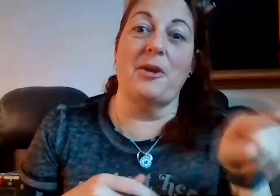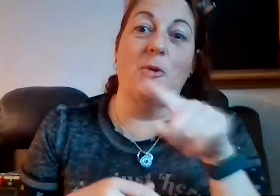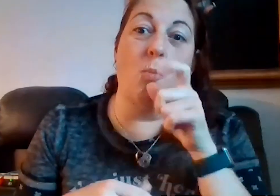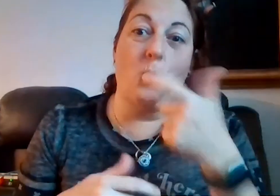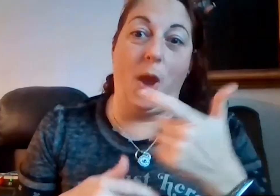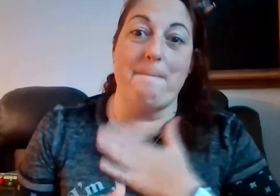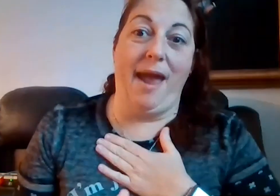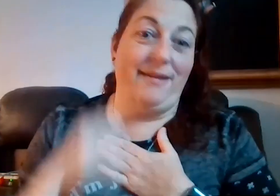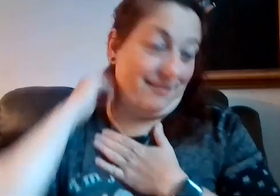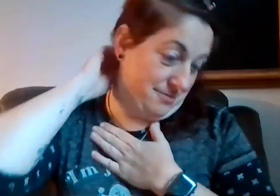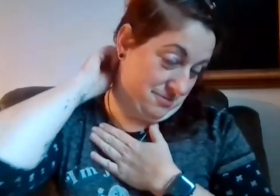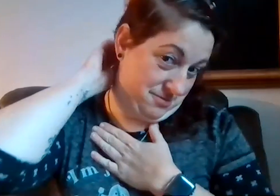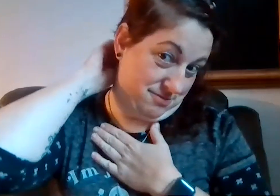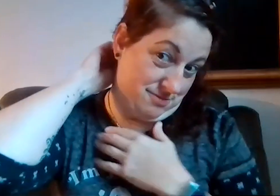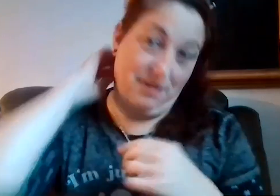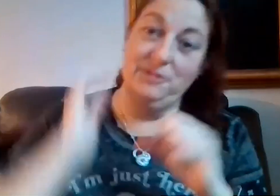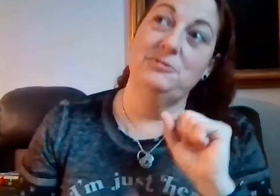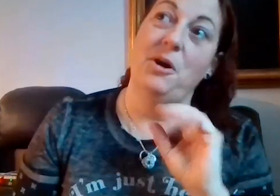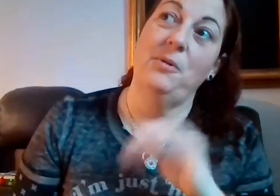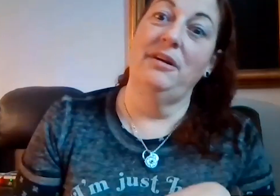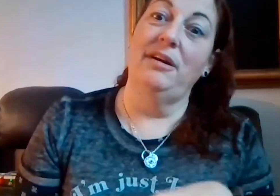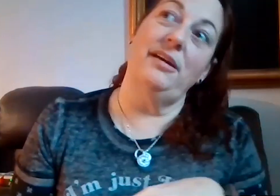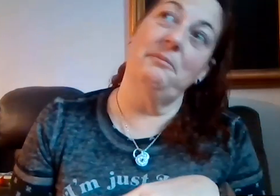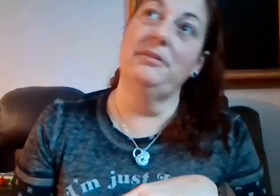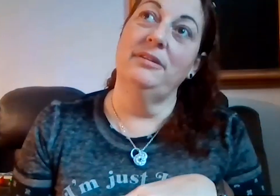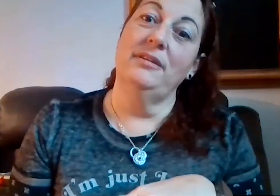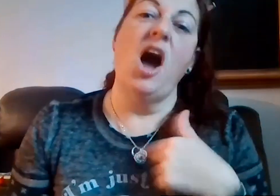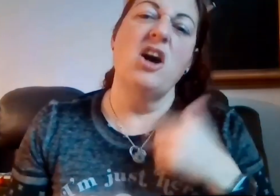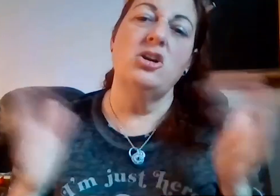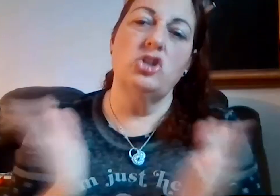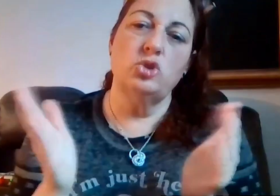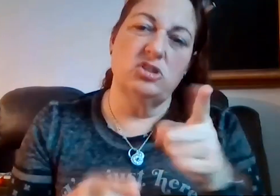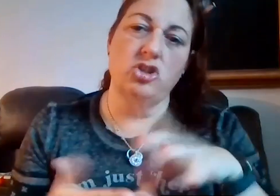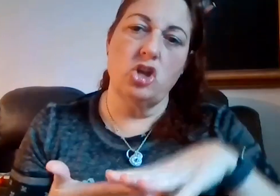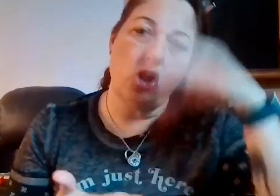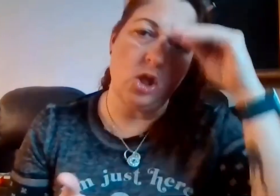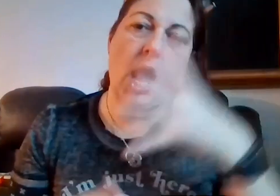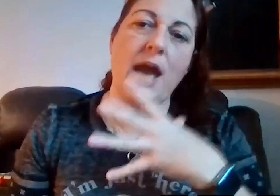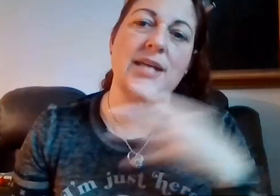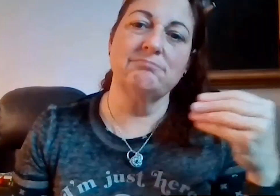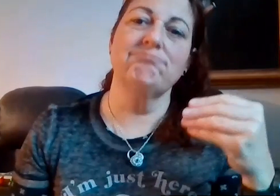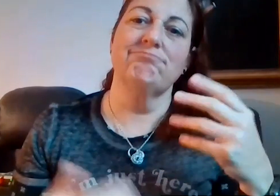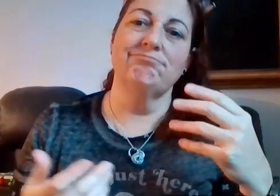anybody who's watching this video, she encourages you to learn